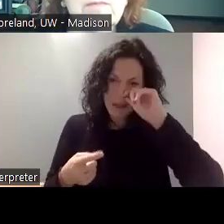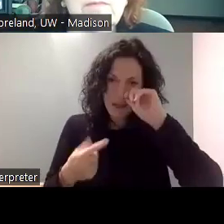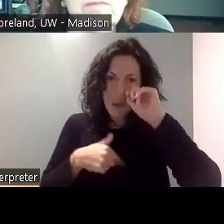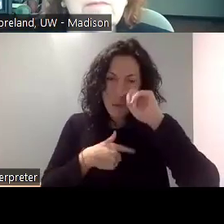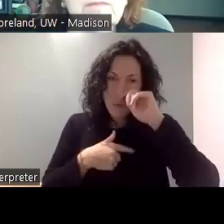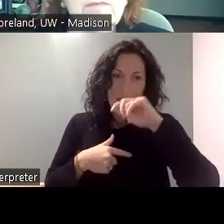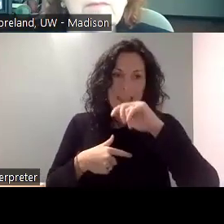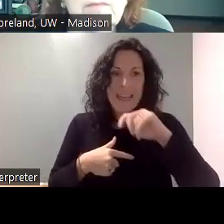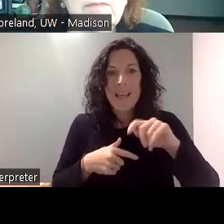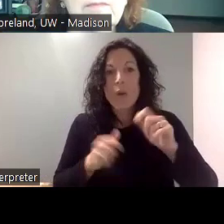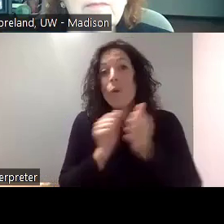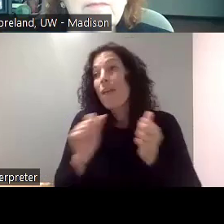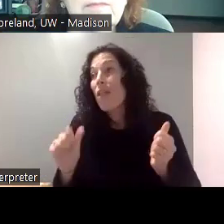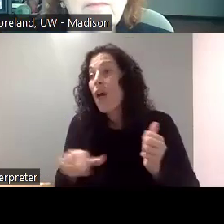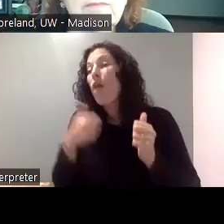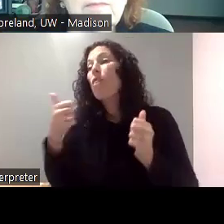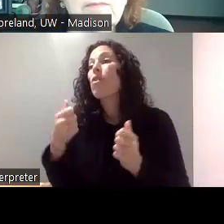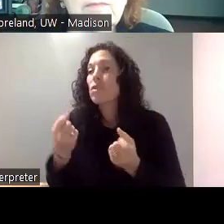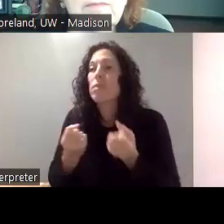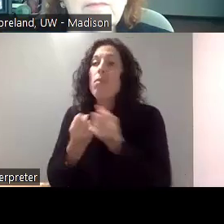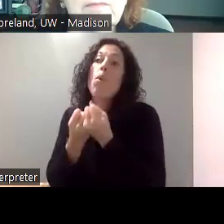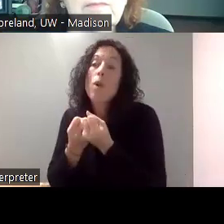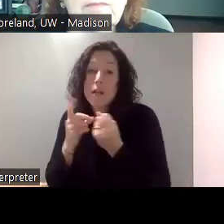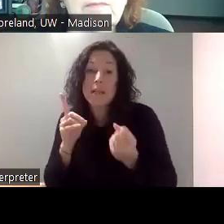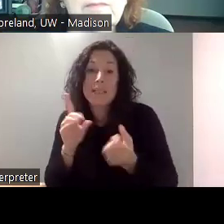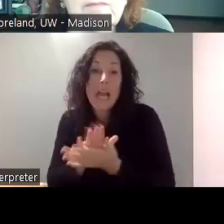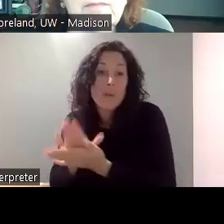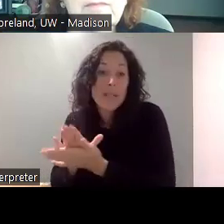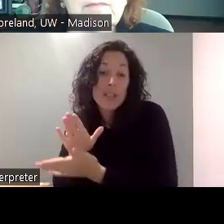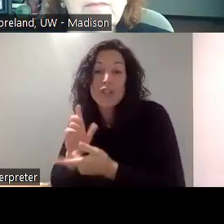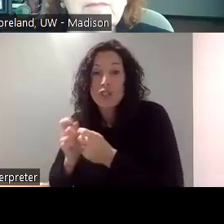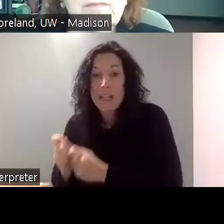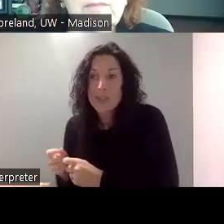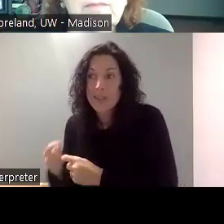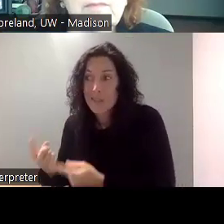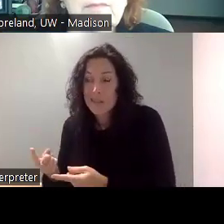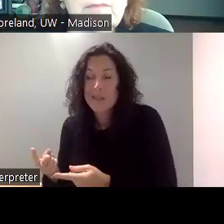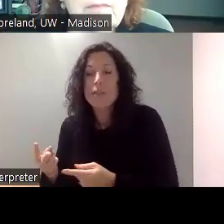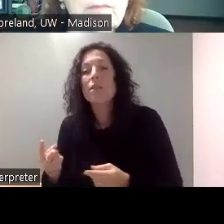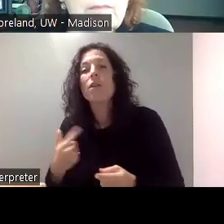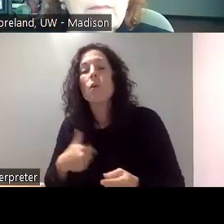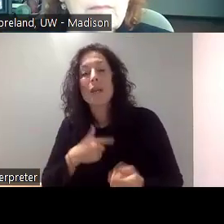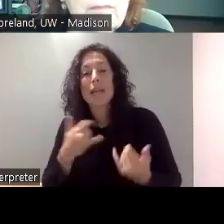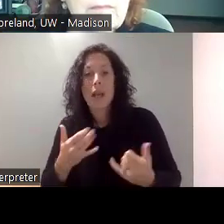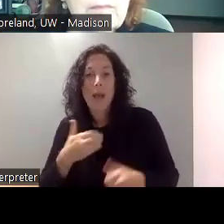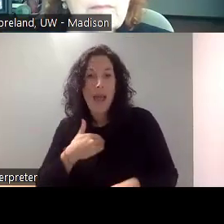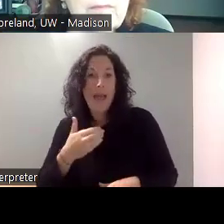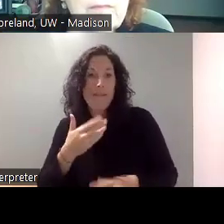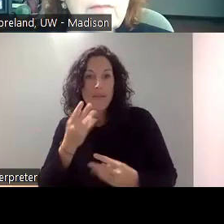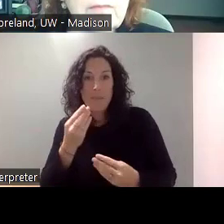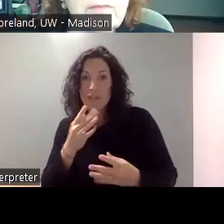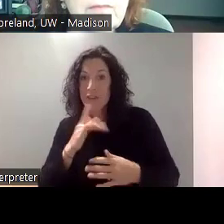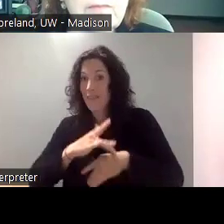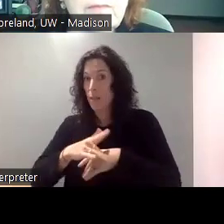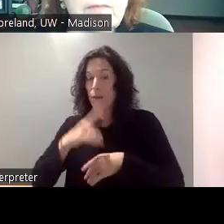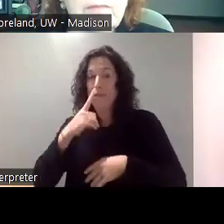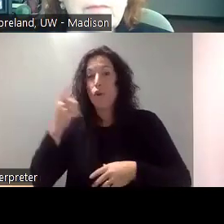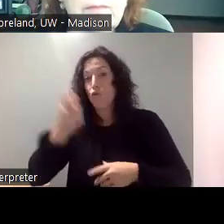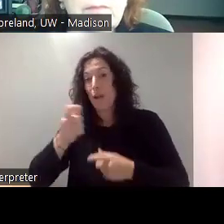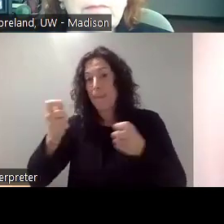with the other support documentation changes, we actually now have that information available to grant managers as well.